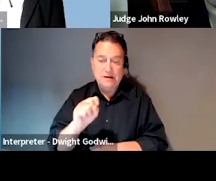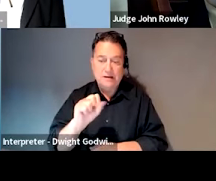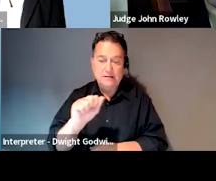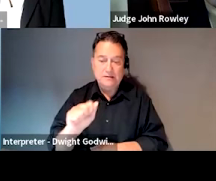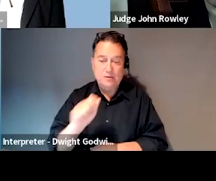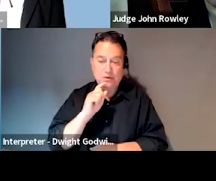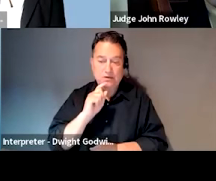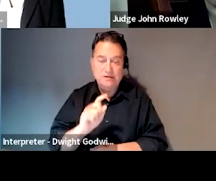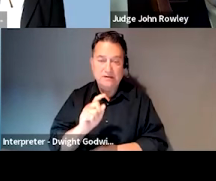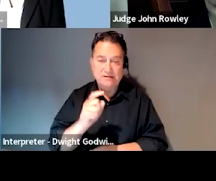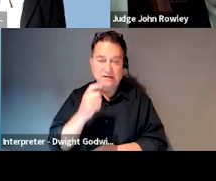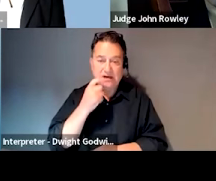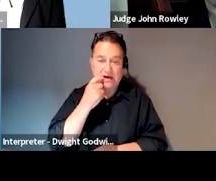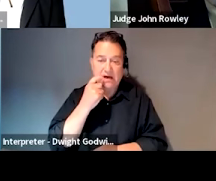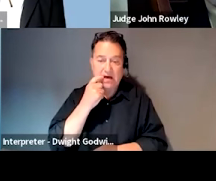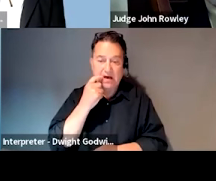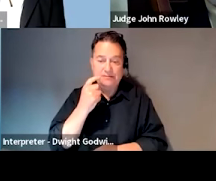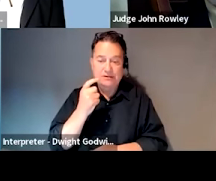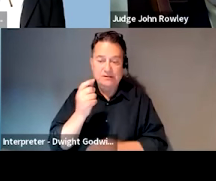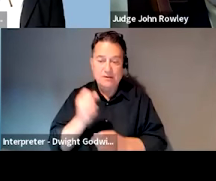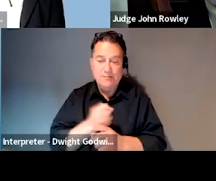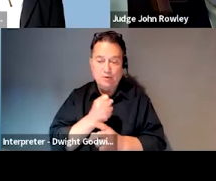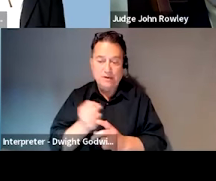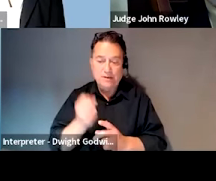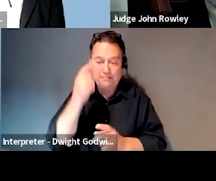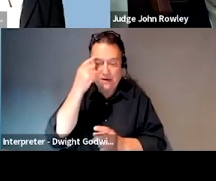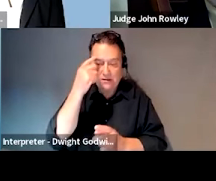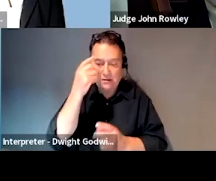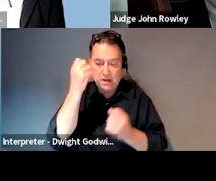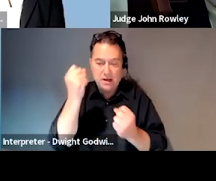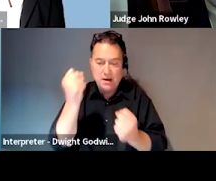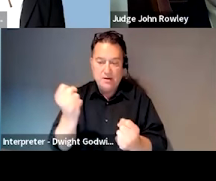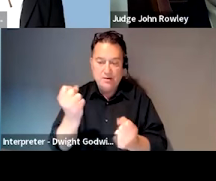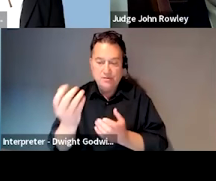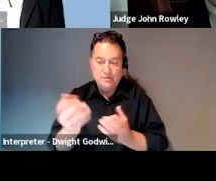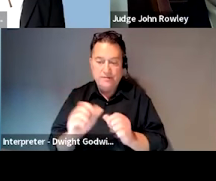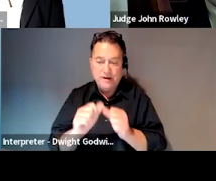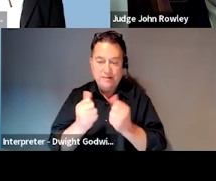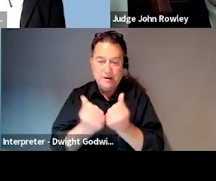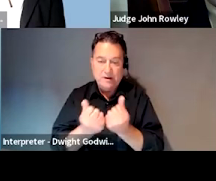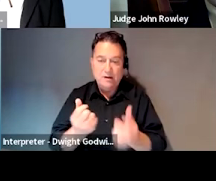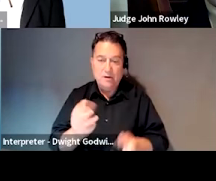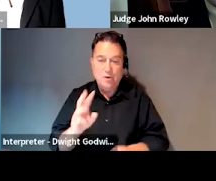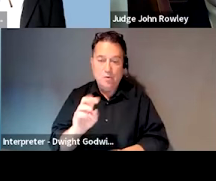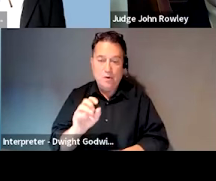and Mental Health Services Administration. And our webinar today is "Making the Connection: